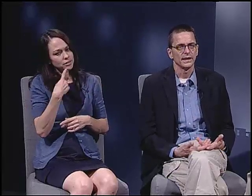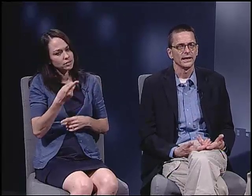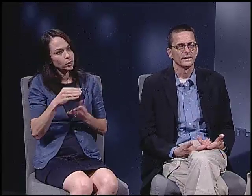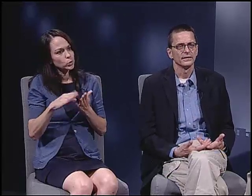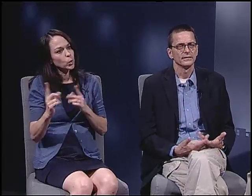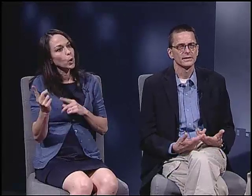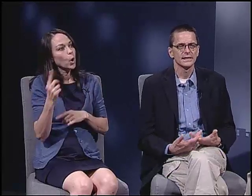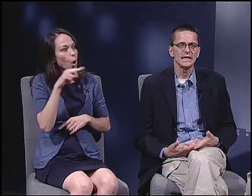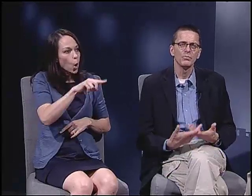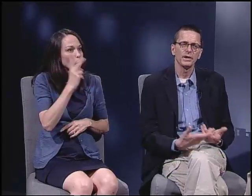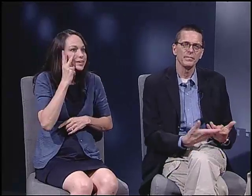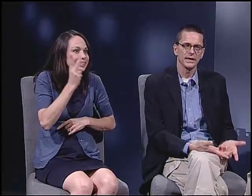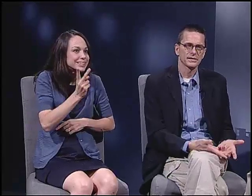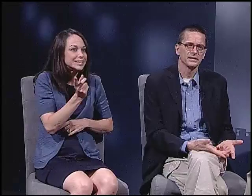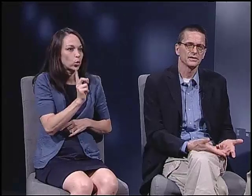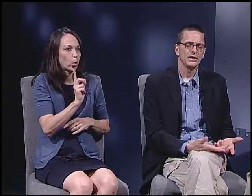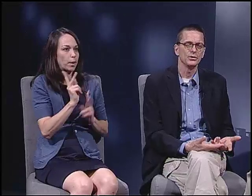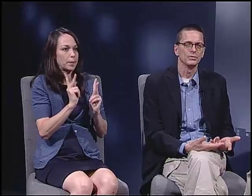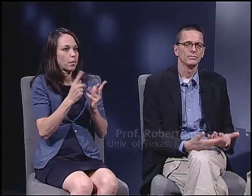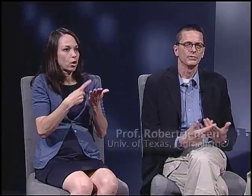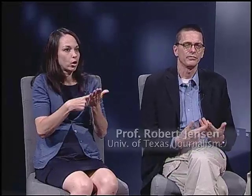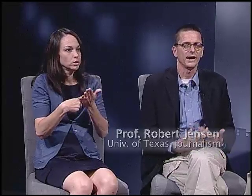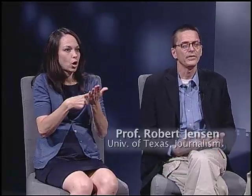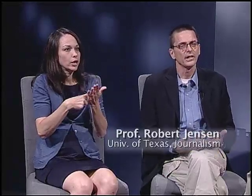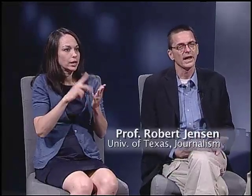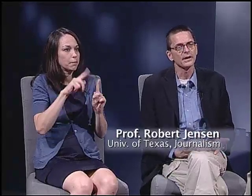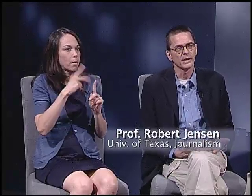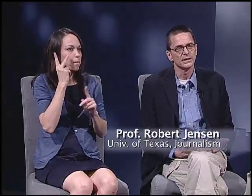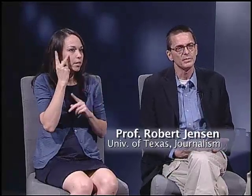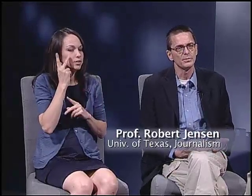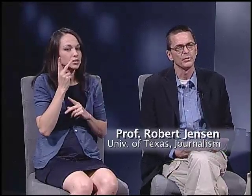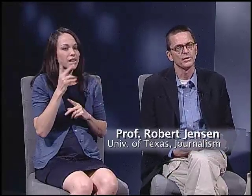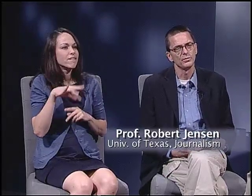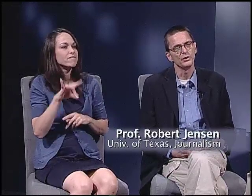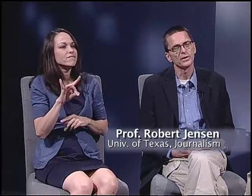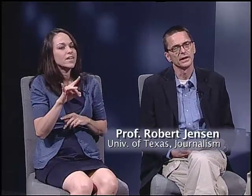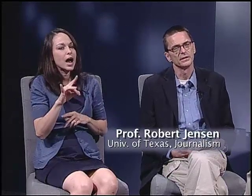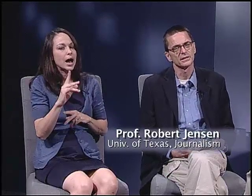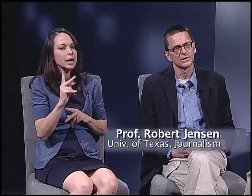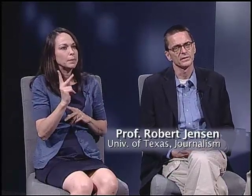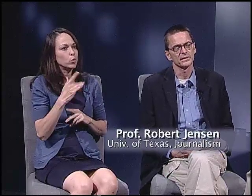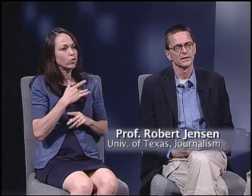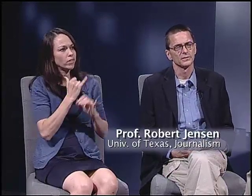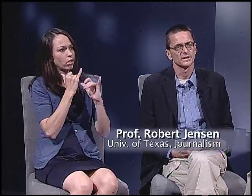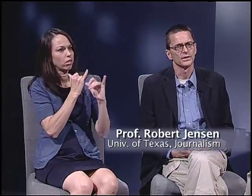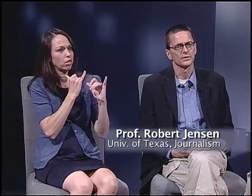and see what makes sense to you, find the like-minded people with whom you can start this conversation.